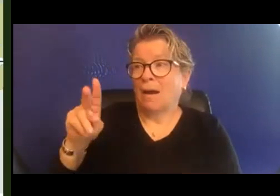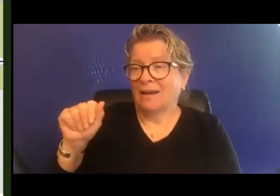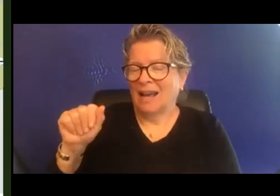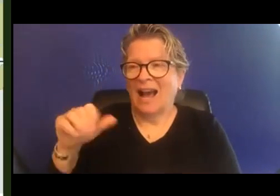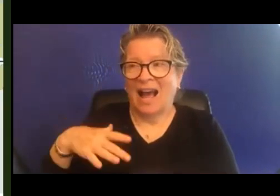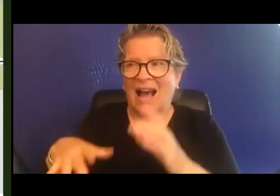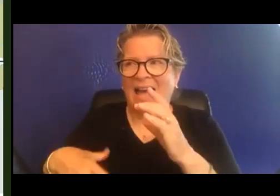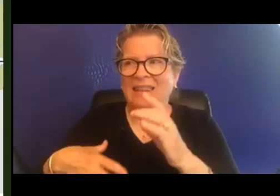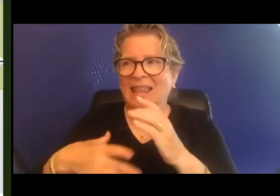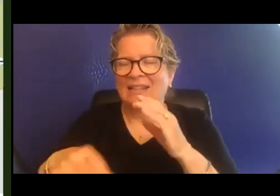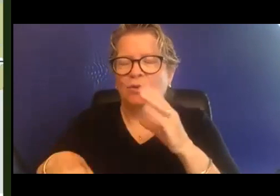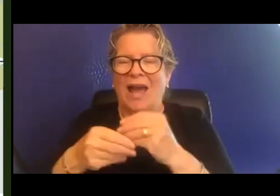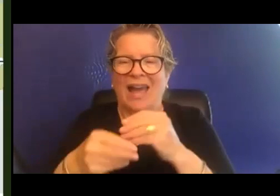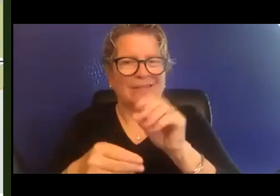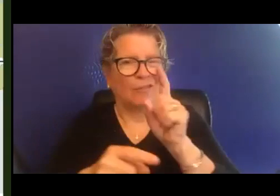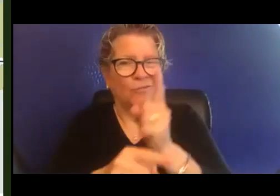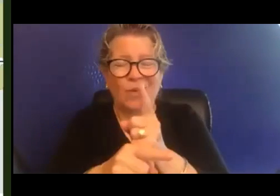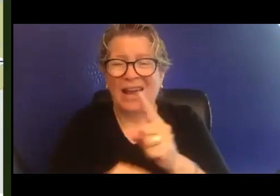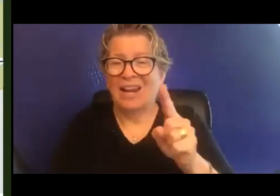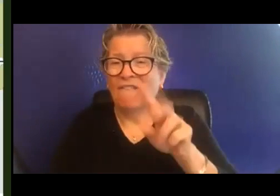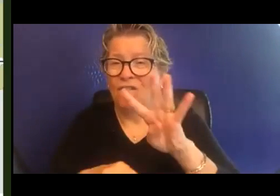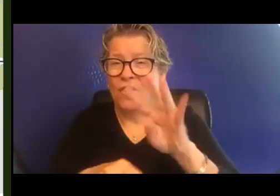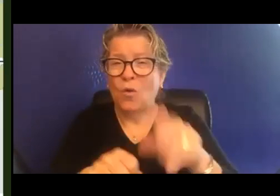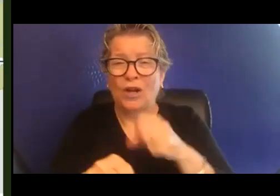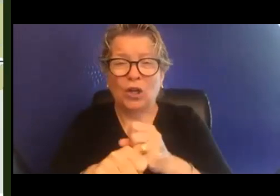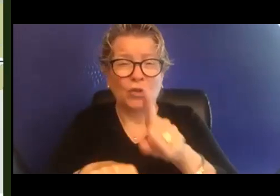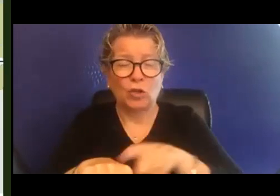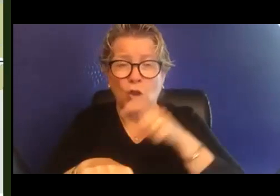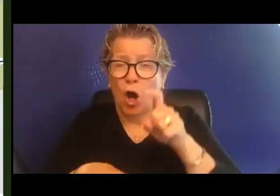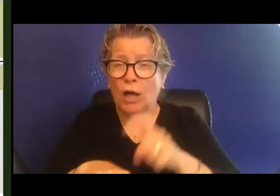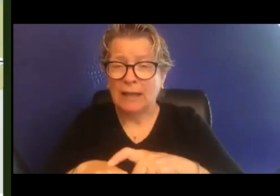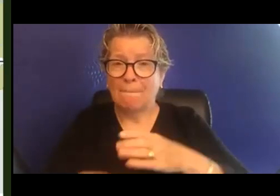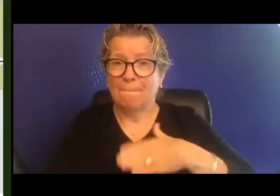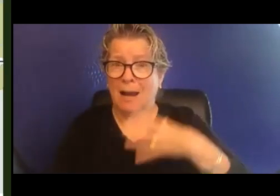time, and in my experience, we really need to keep you up to